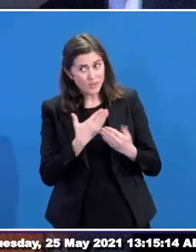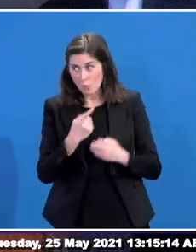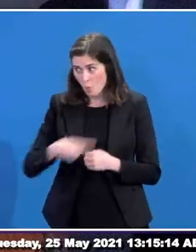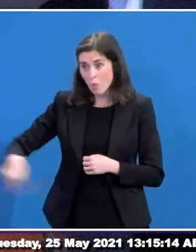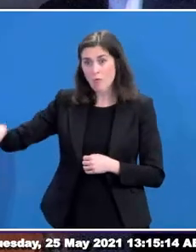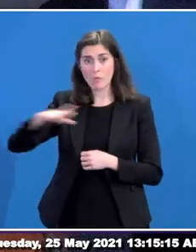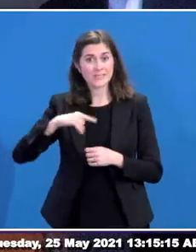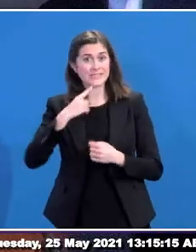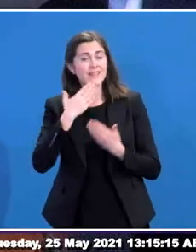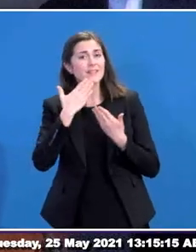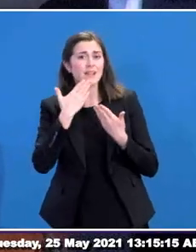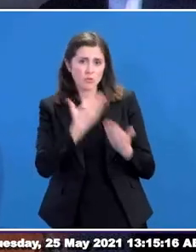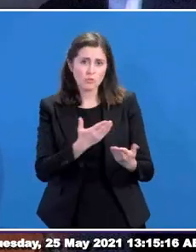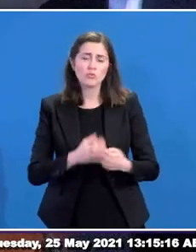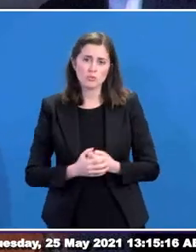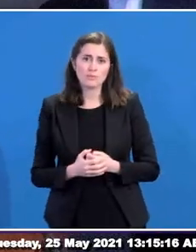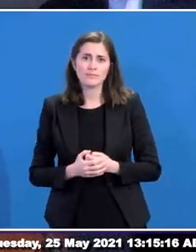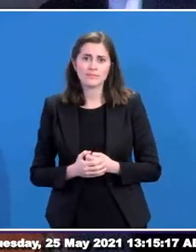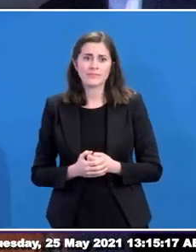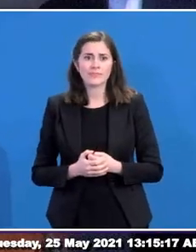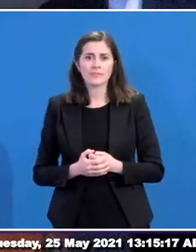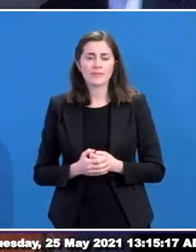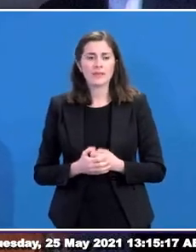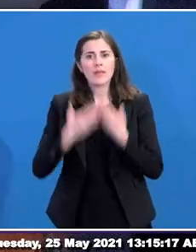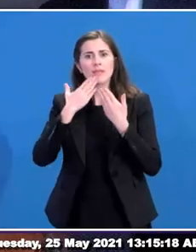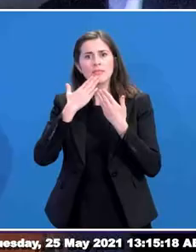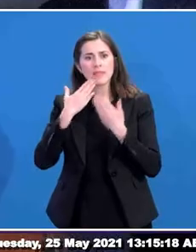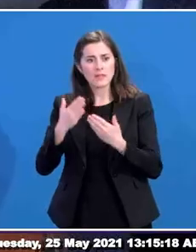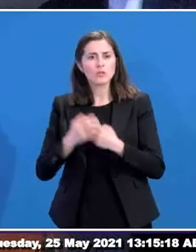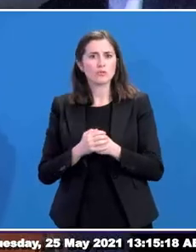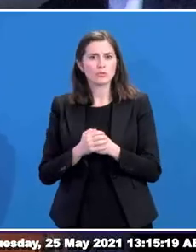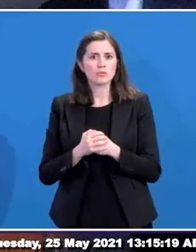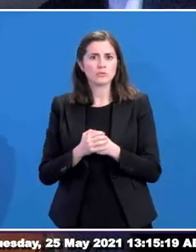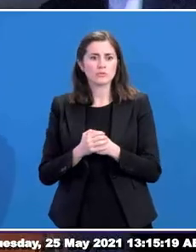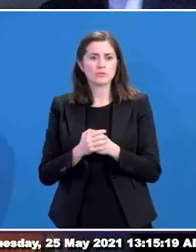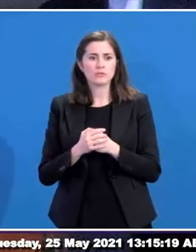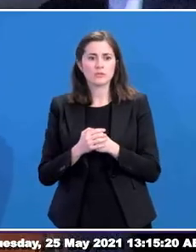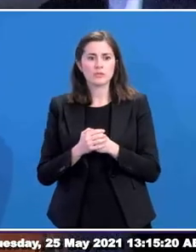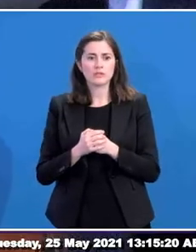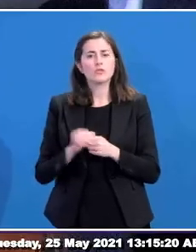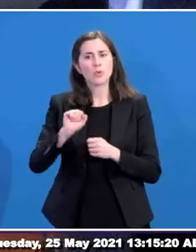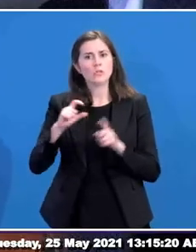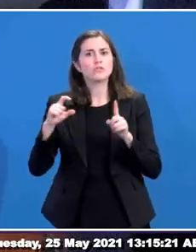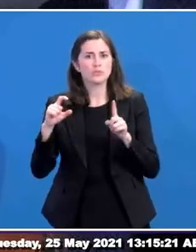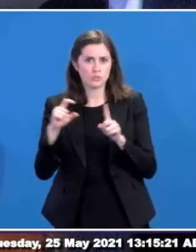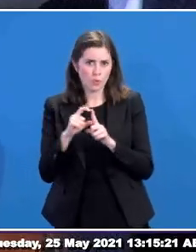also to thank (redacted) and your support person --- SOPHIA: Thank you. for coming to the Royal Commission.